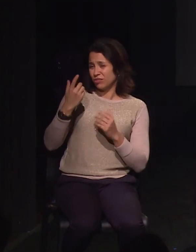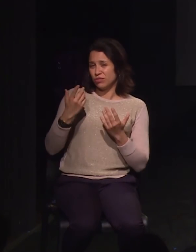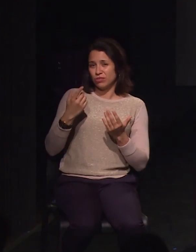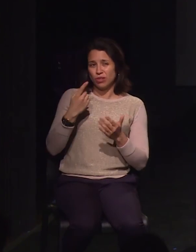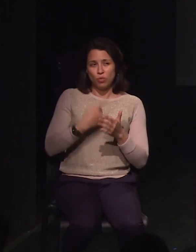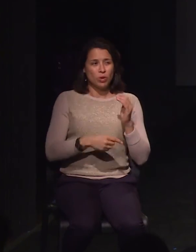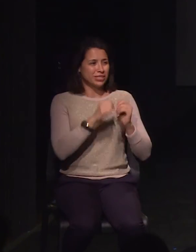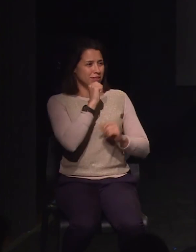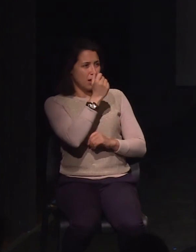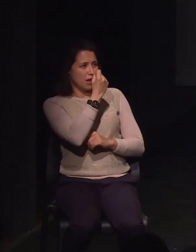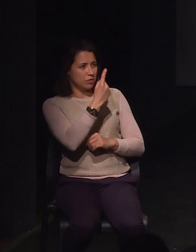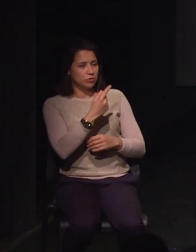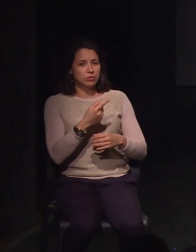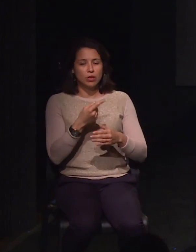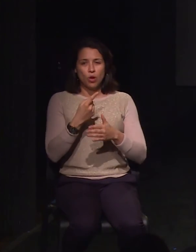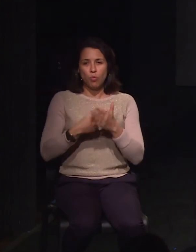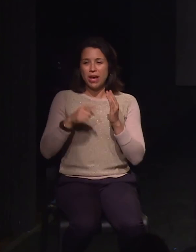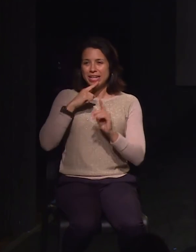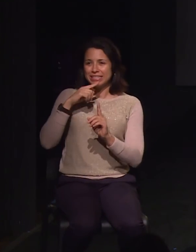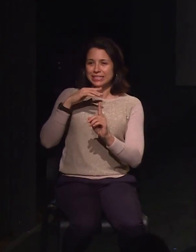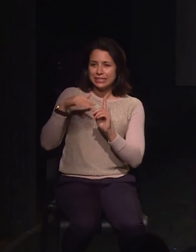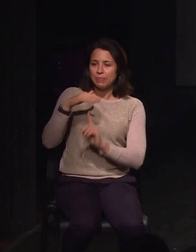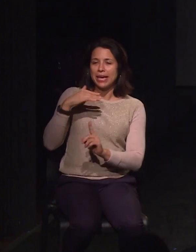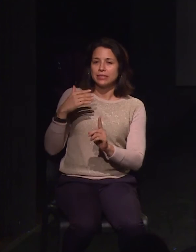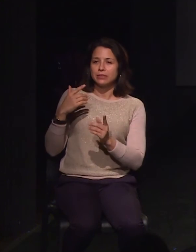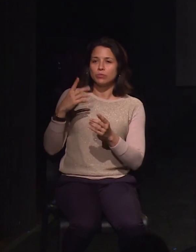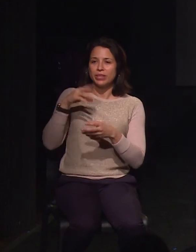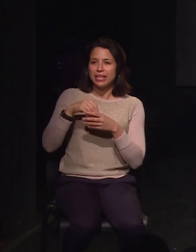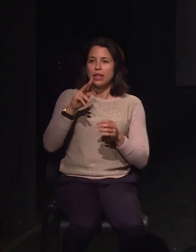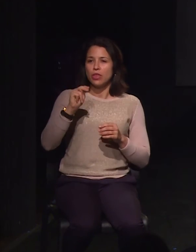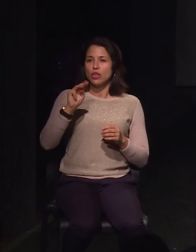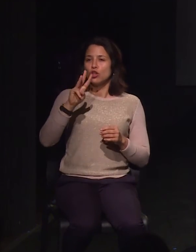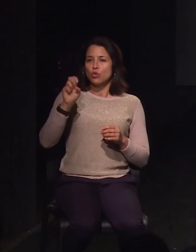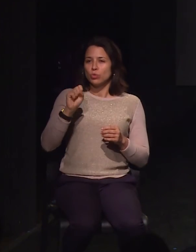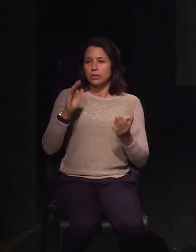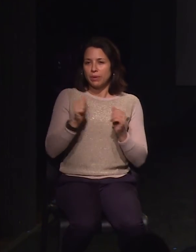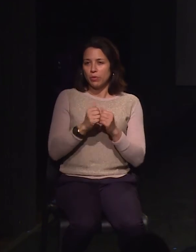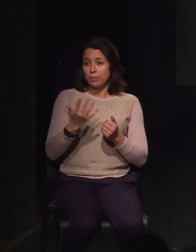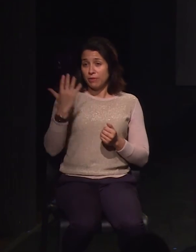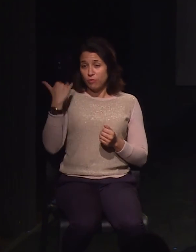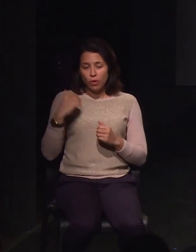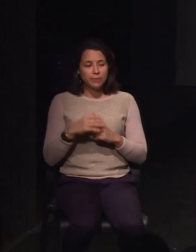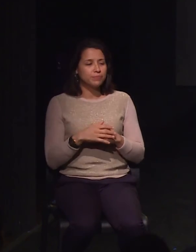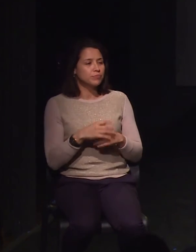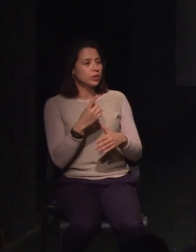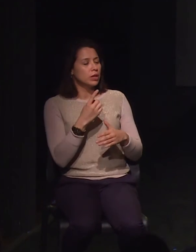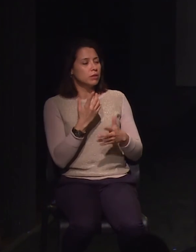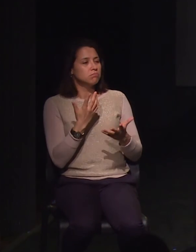news hole for dance compared to other times, what types of stories, and they know what